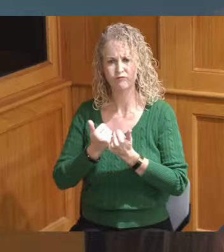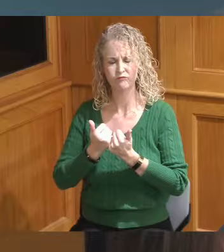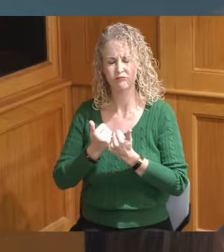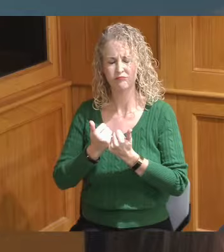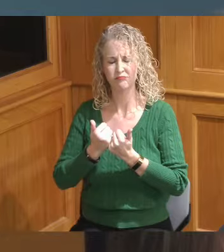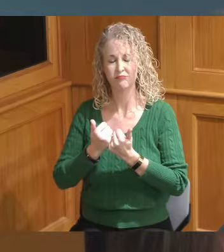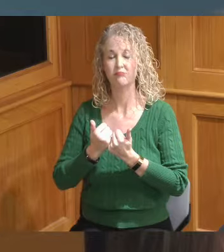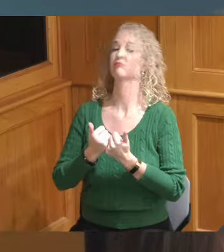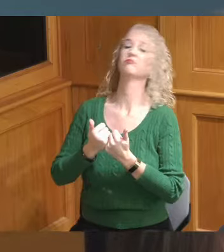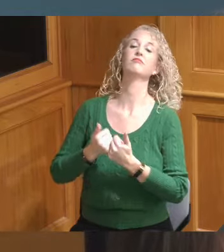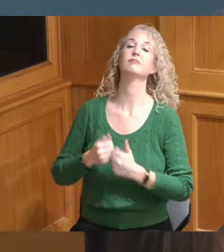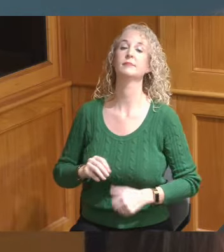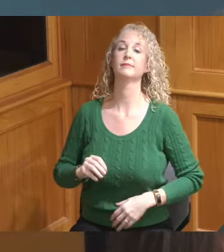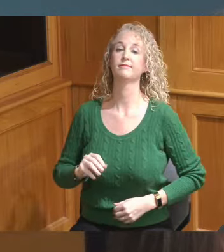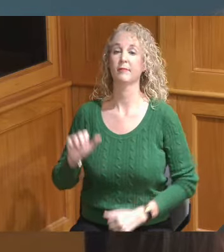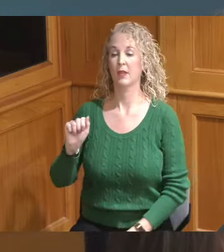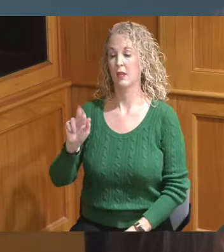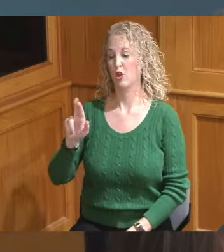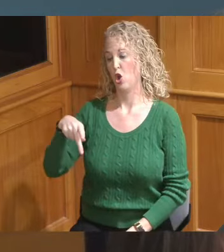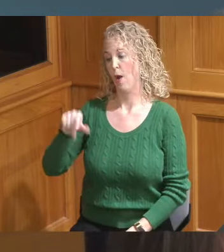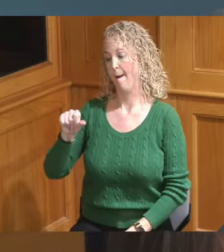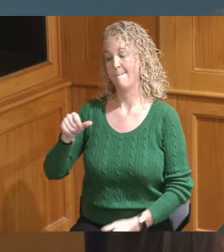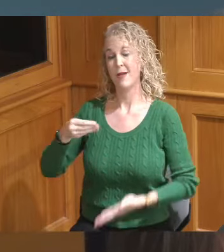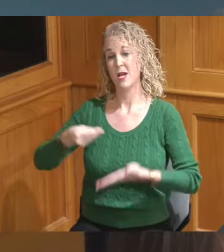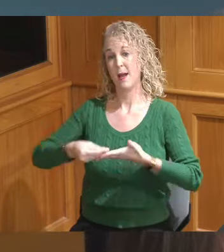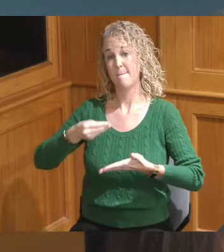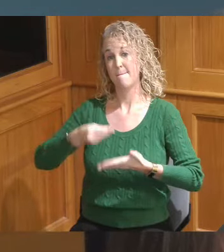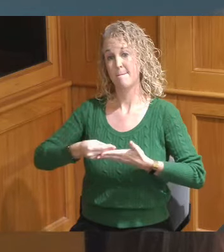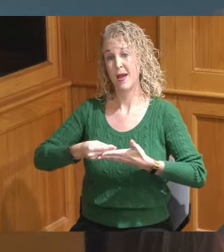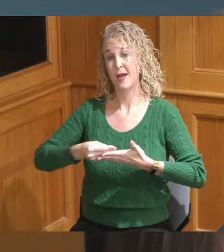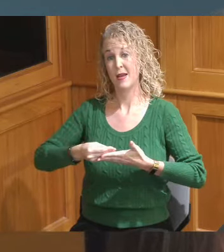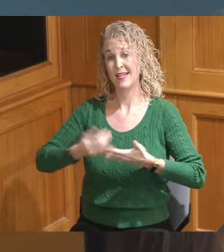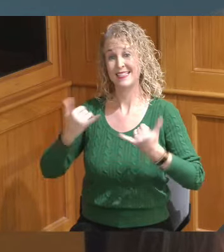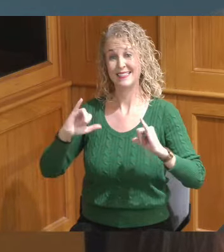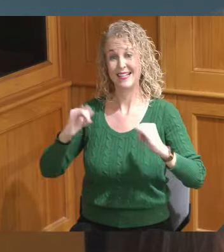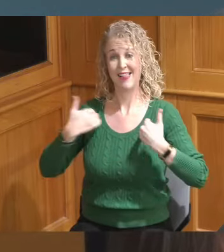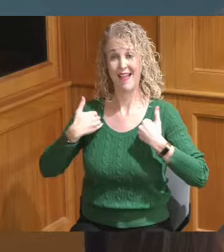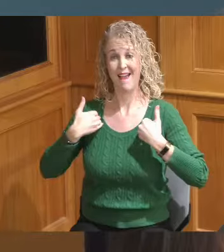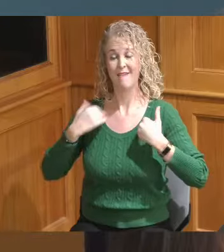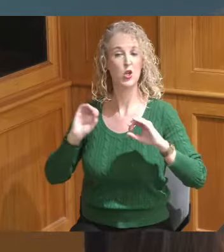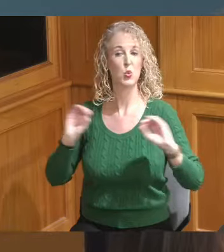the millions of the ARPA monies that we had before to fall back on. We have to spend all our monies